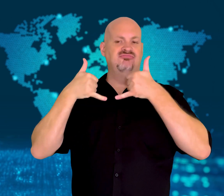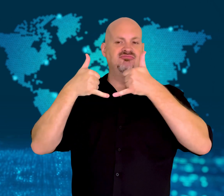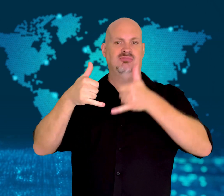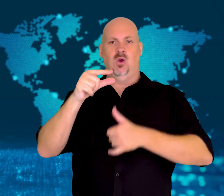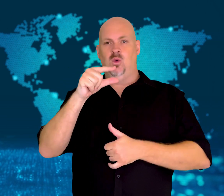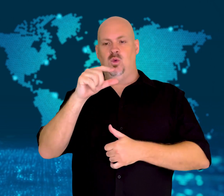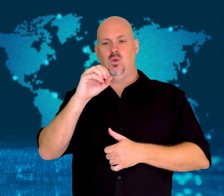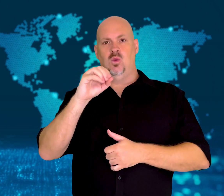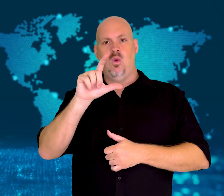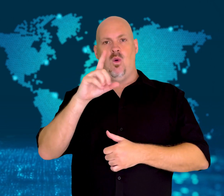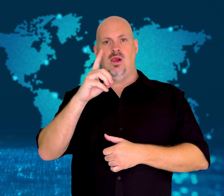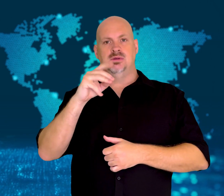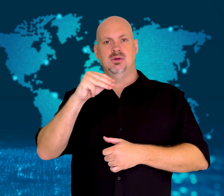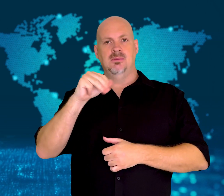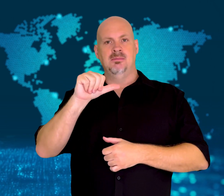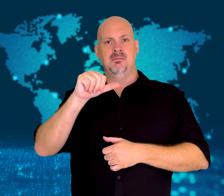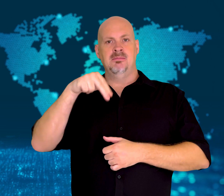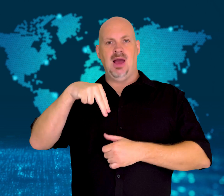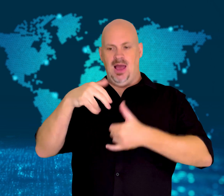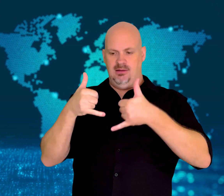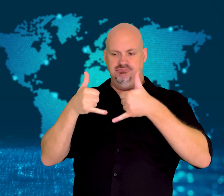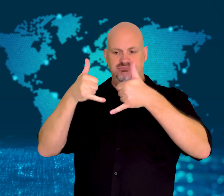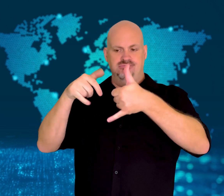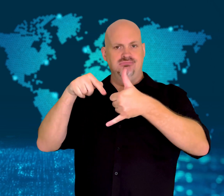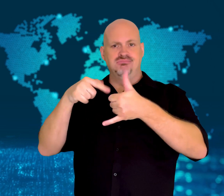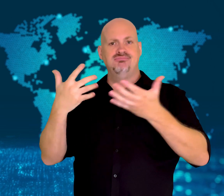an international environmental award.